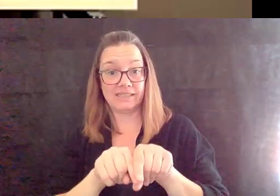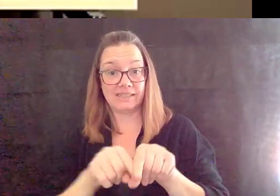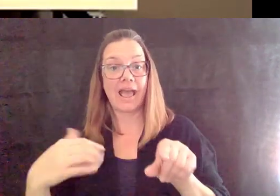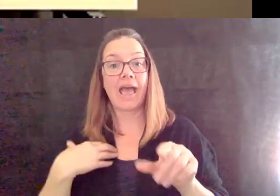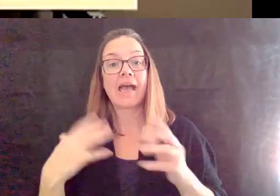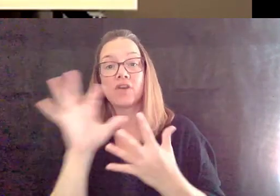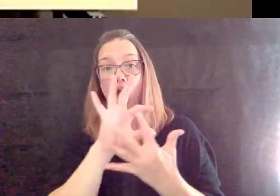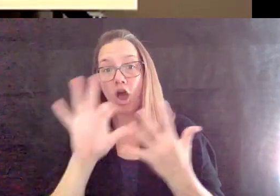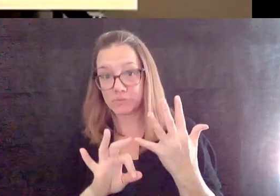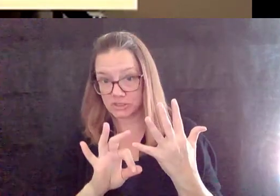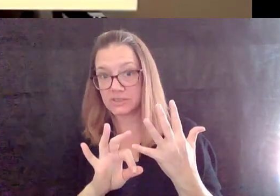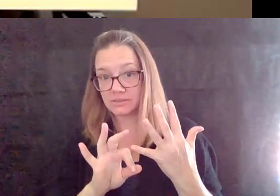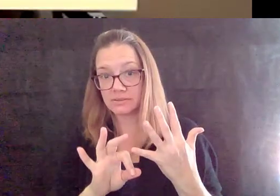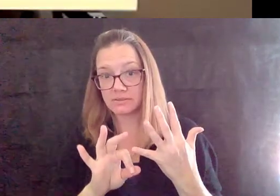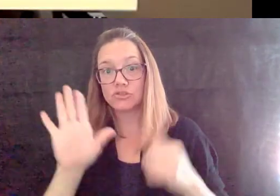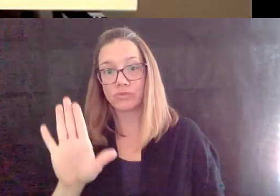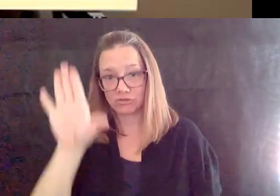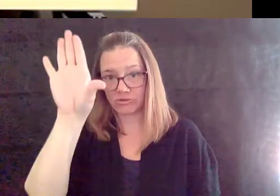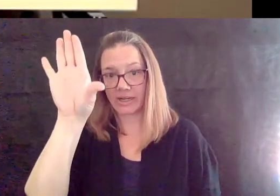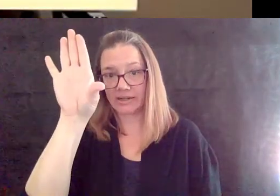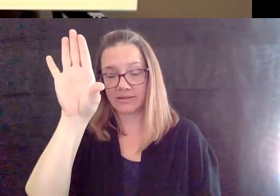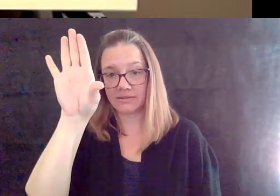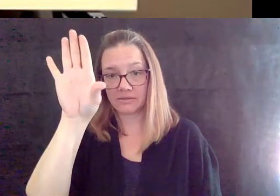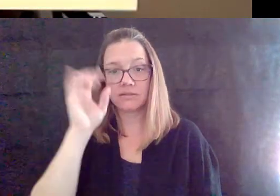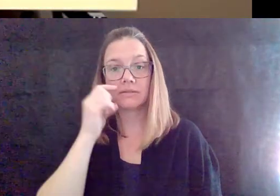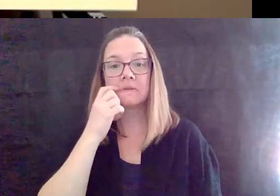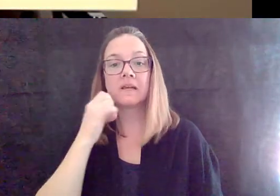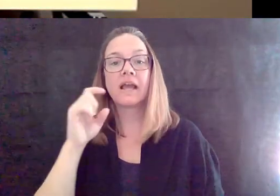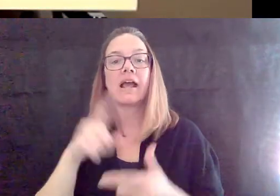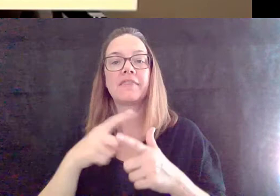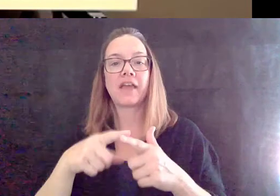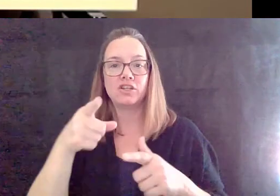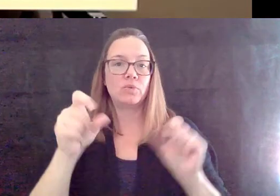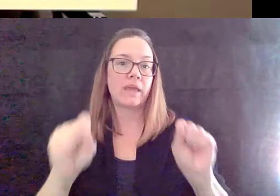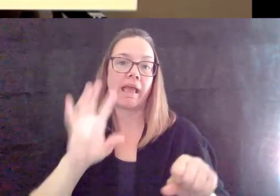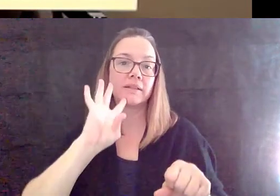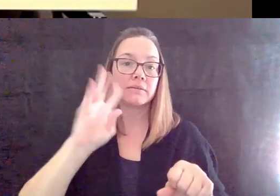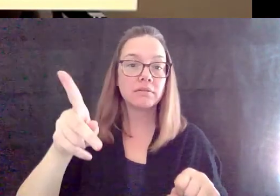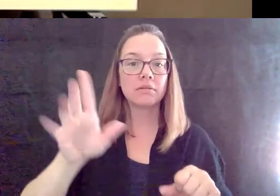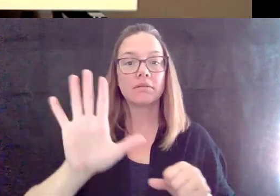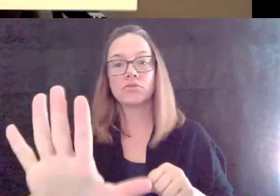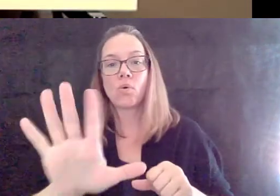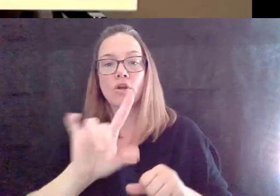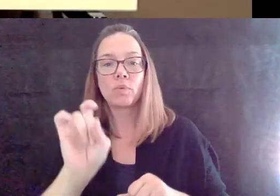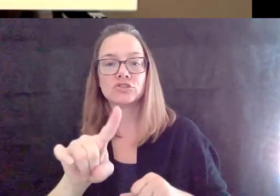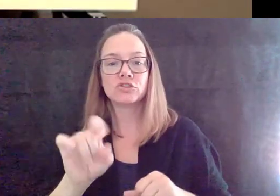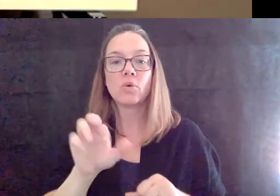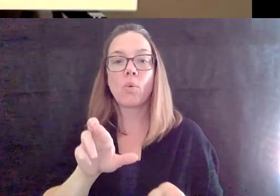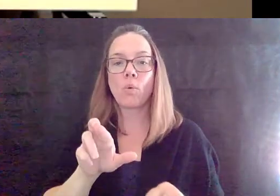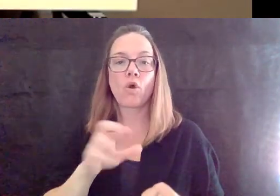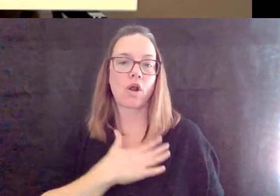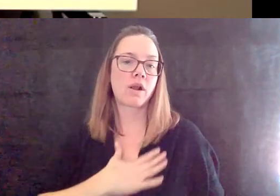there is an option under the participant section to raise hand. And then you can either say your question over audio